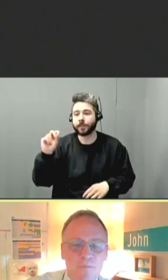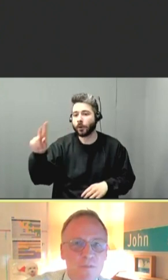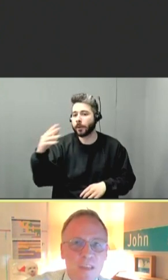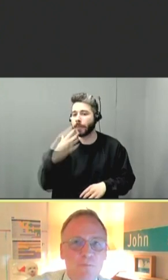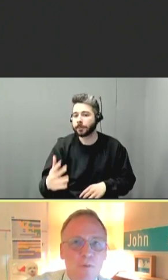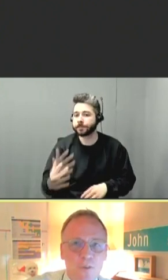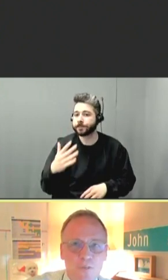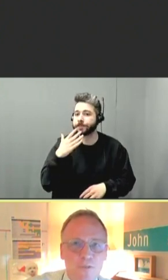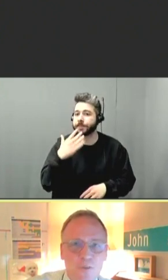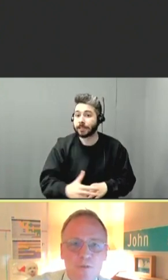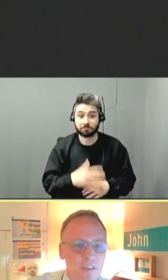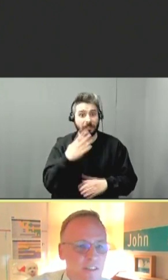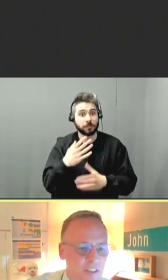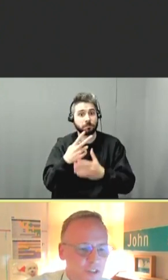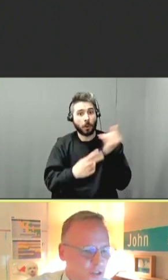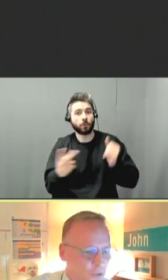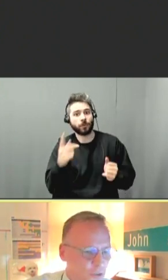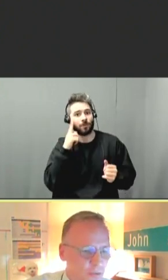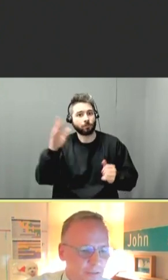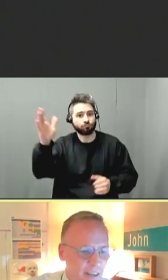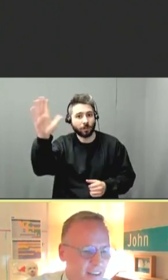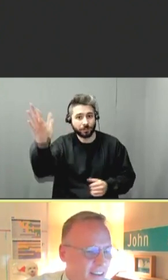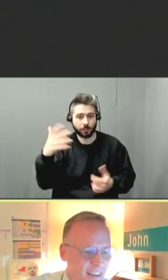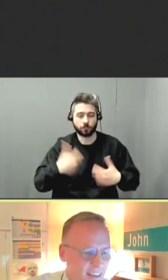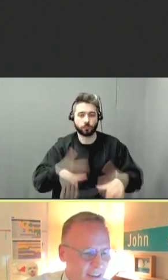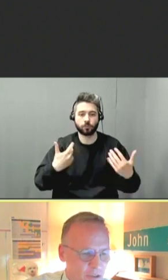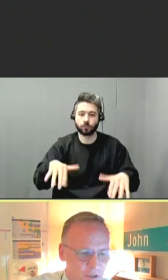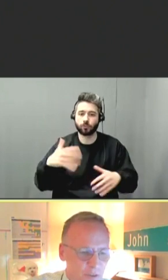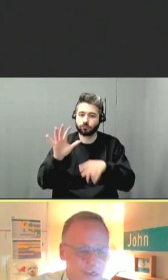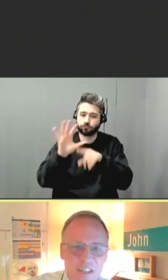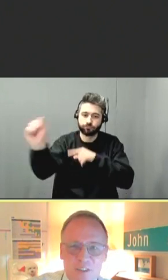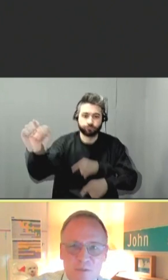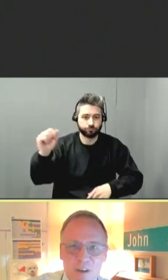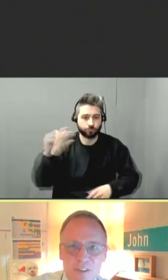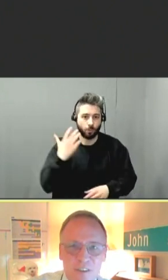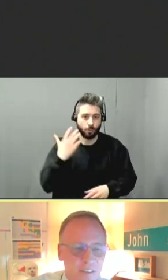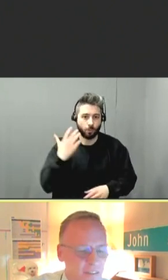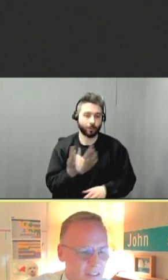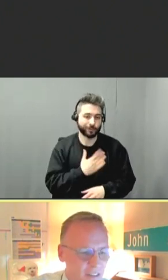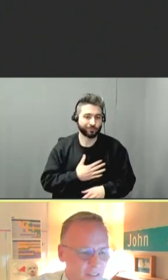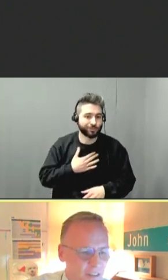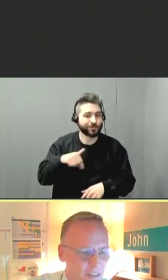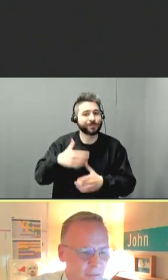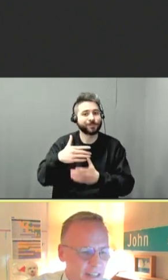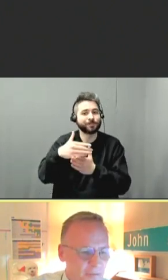John Dunn: Thanks, both of you, for those presentations. Those were terrific. I always appreciate this part of the -- of the meeting.